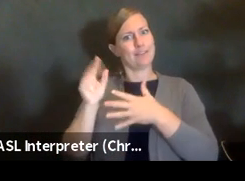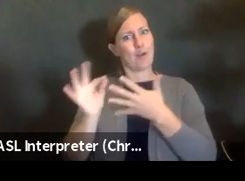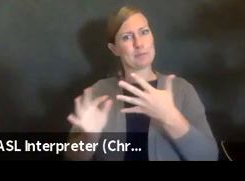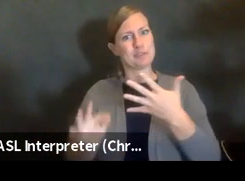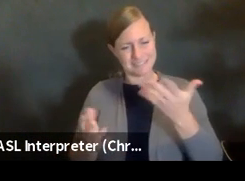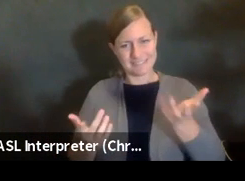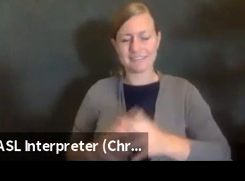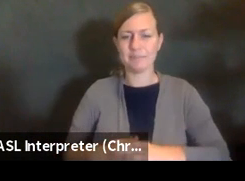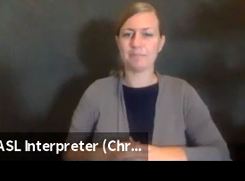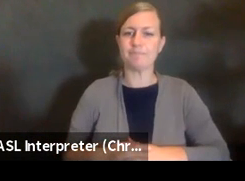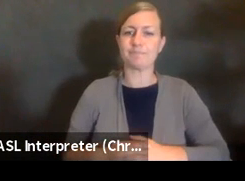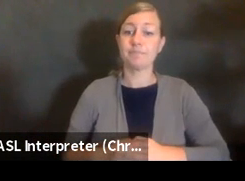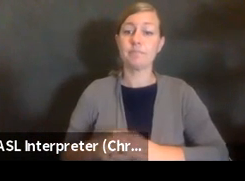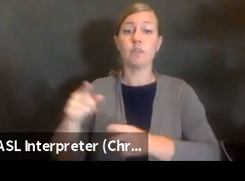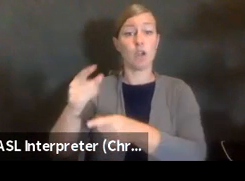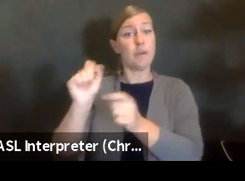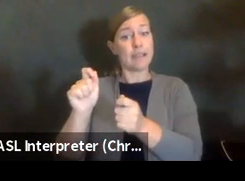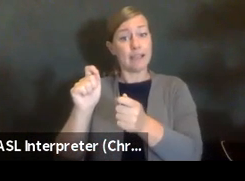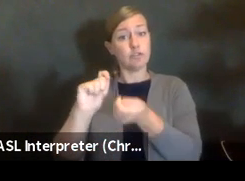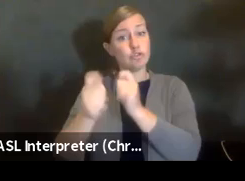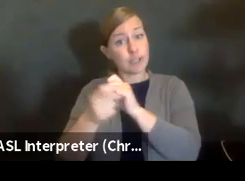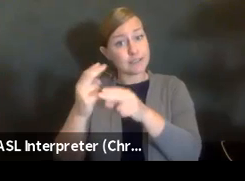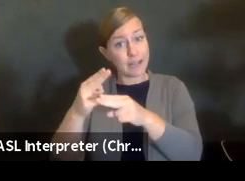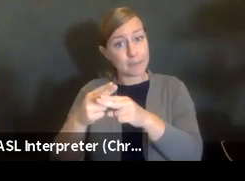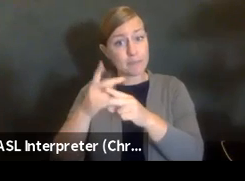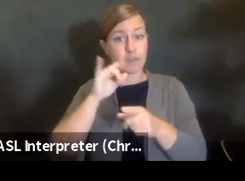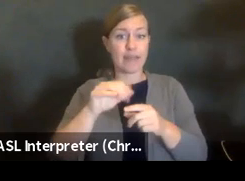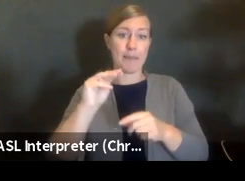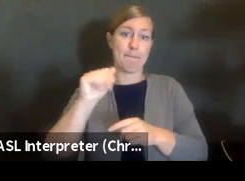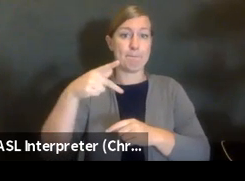Katherine Livick - ESD 112: So I can rename this maps topic. I can delete it.